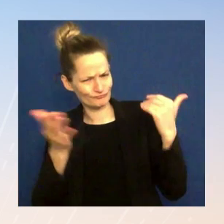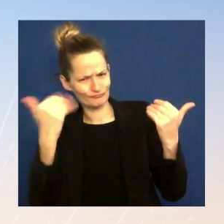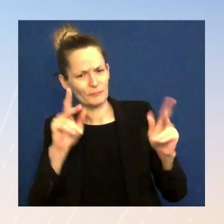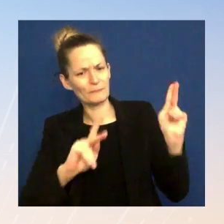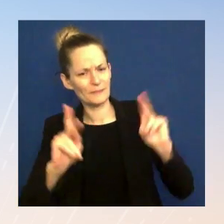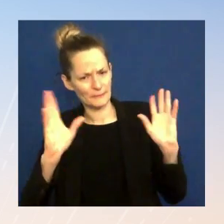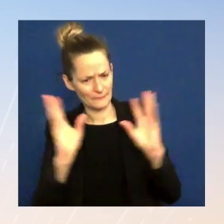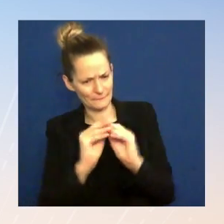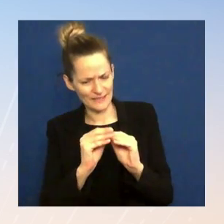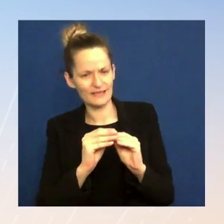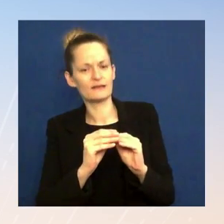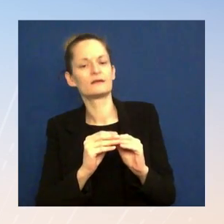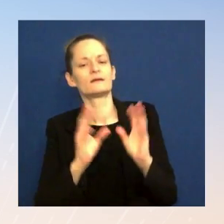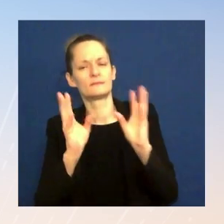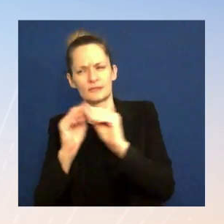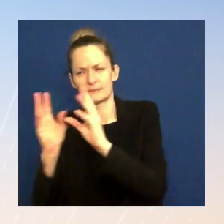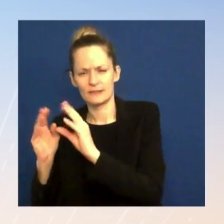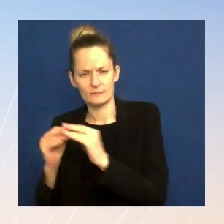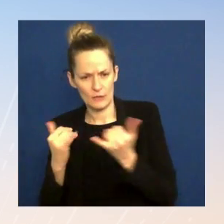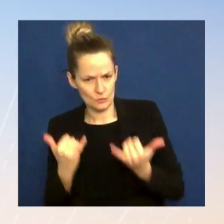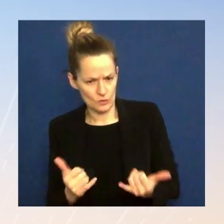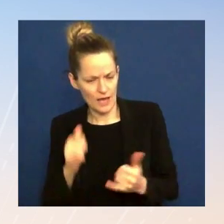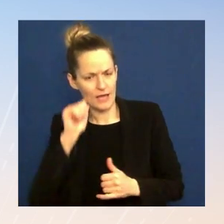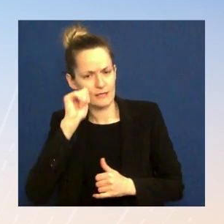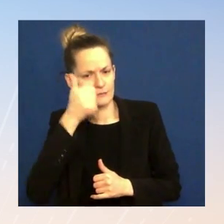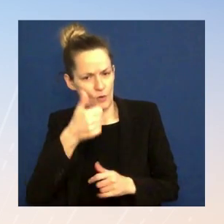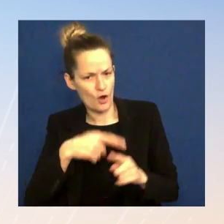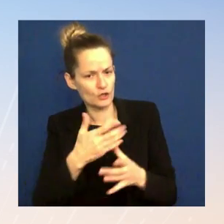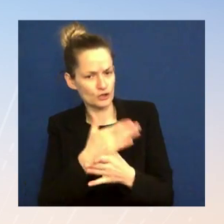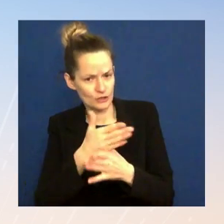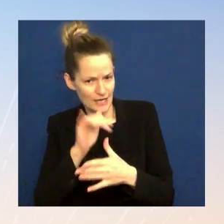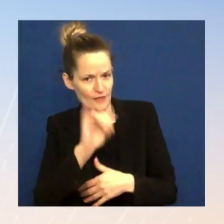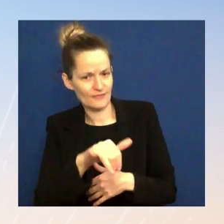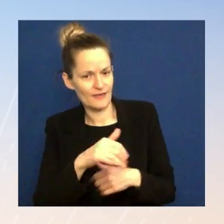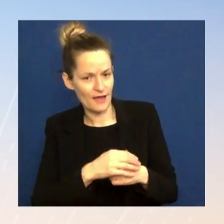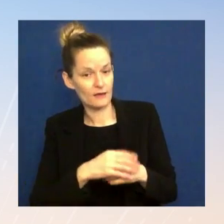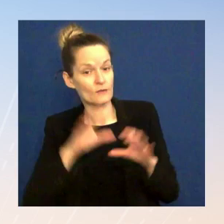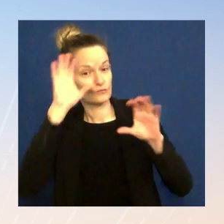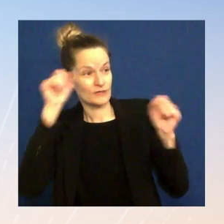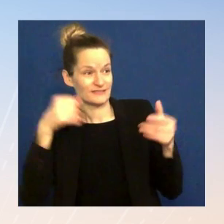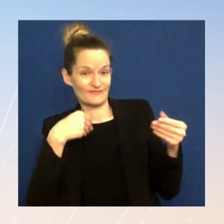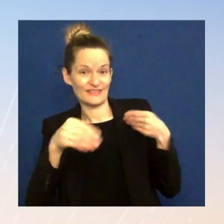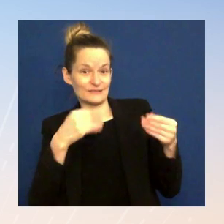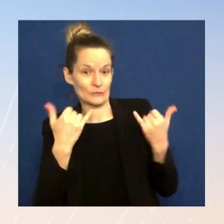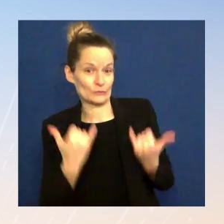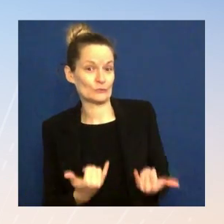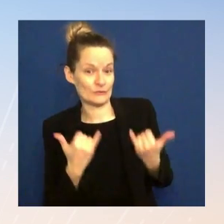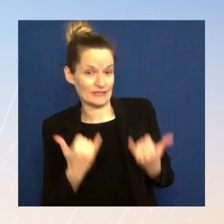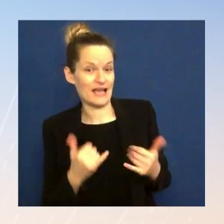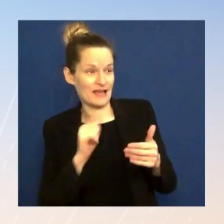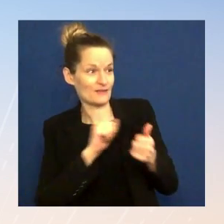But his -- he has flexibility in his schedule to ensure that he can make those calls, he can invite people into the Oval Office.